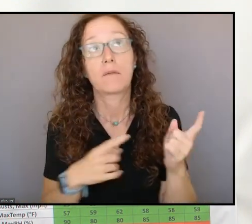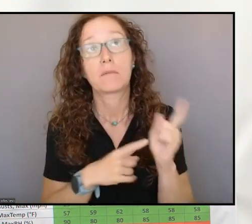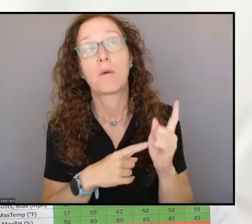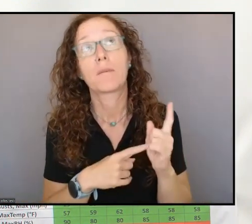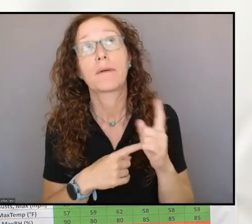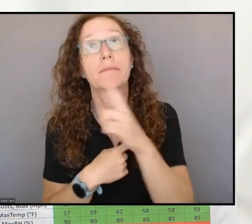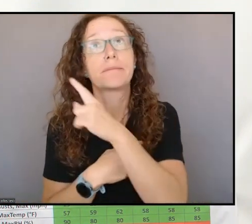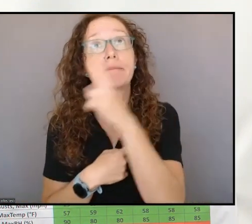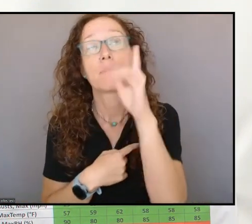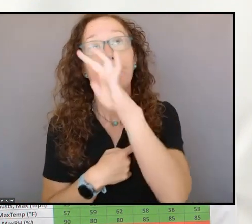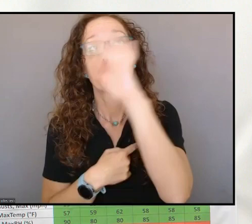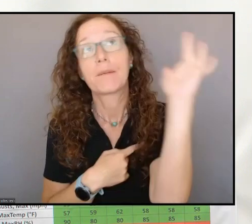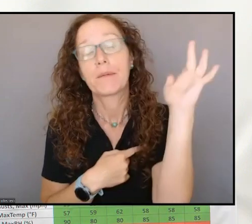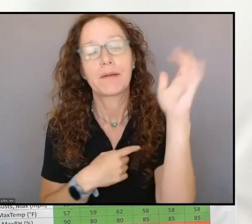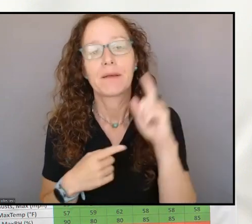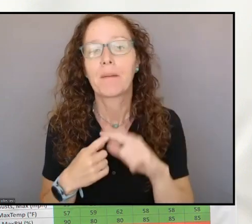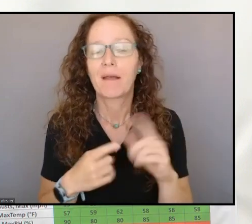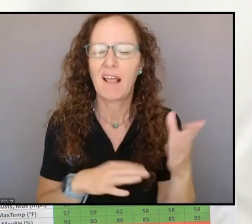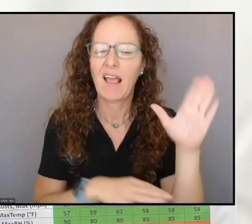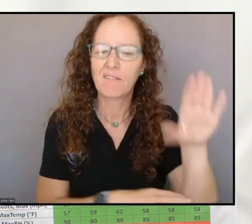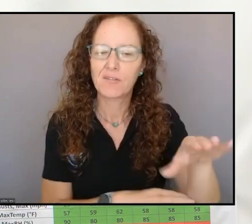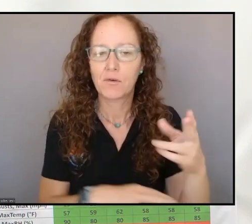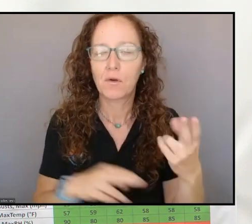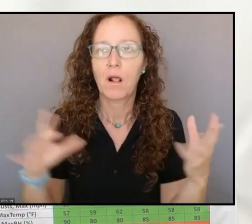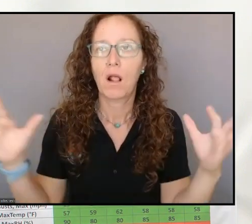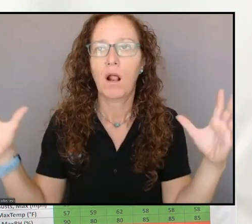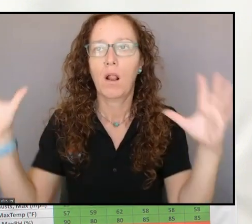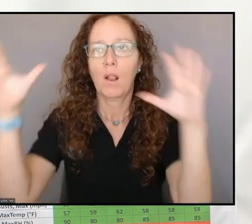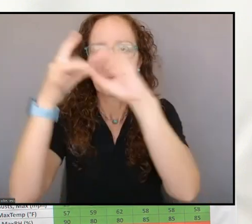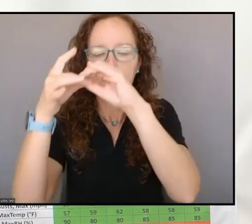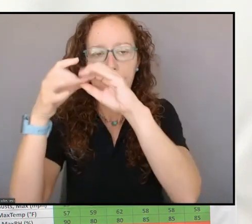afternoon as we kind of heat up during the day. Develop some of